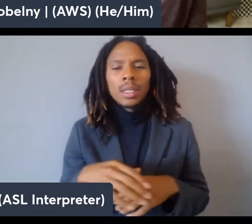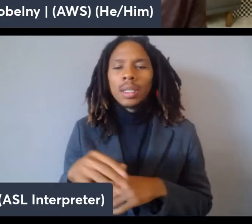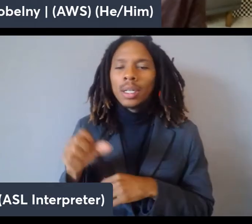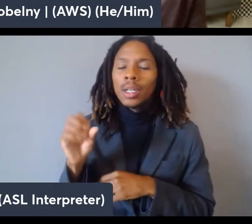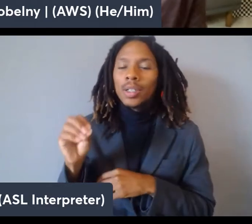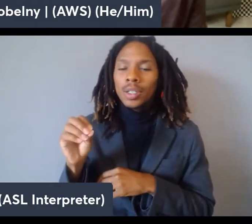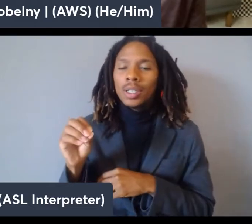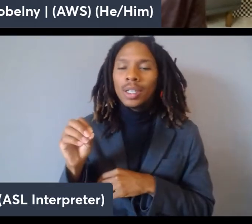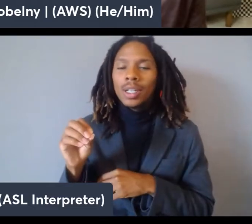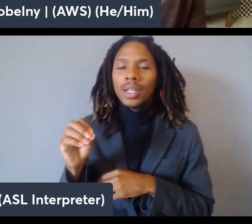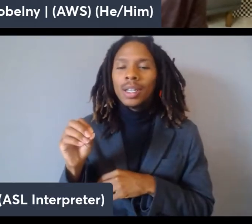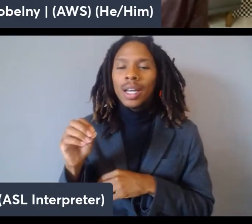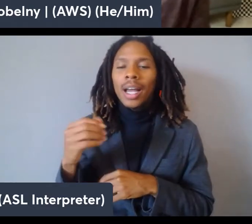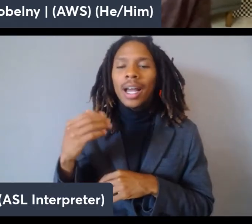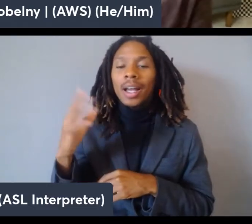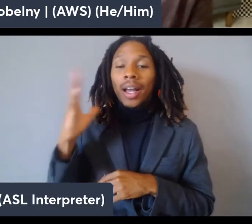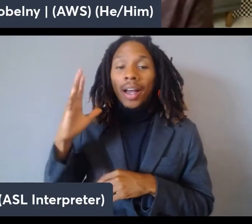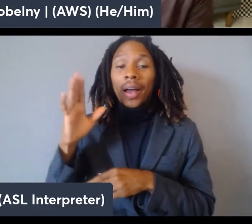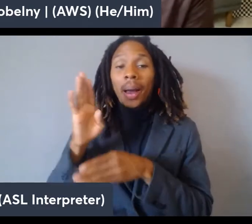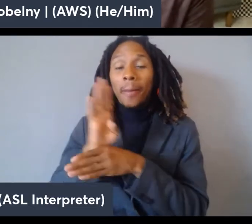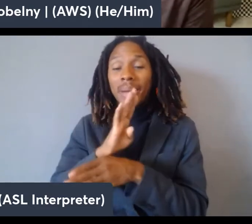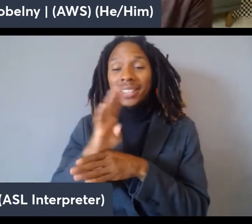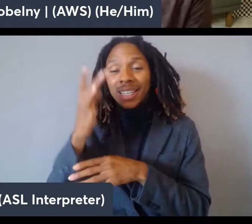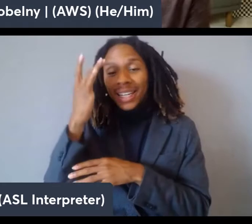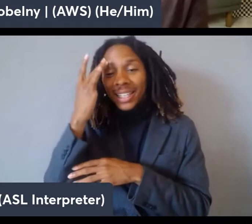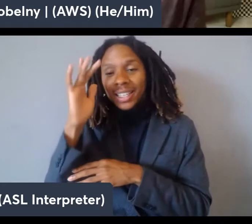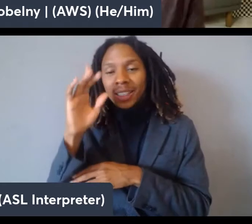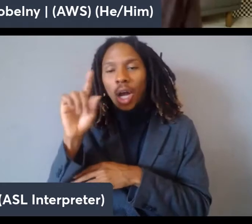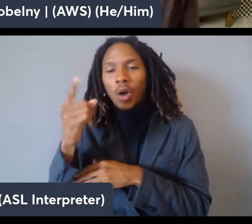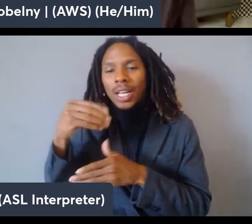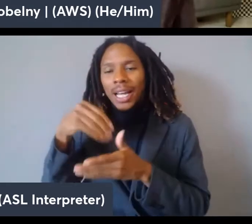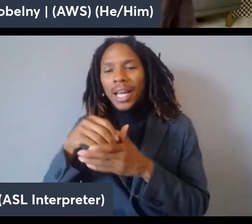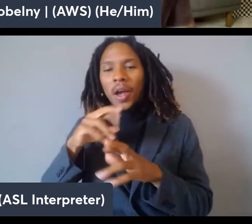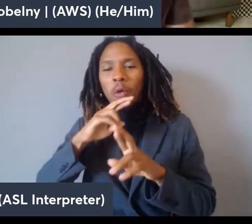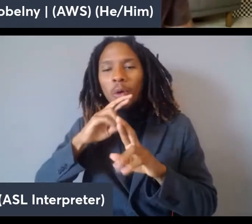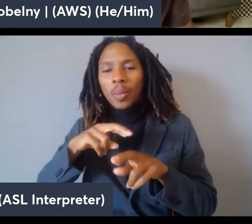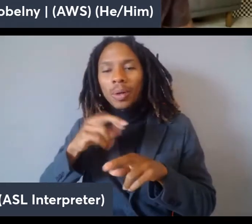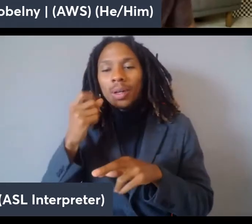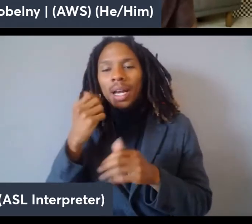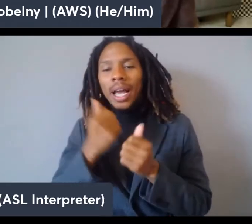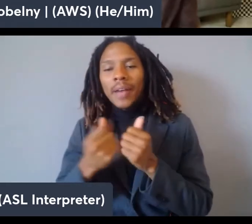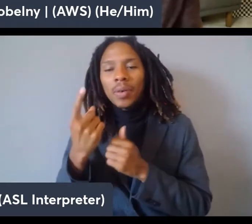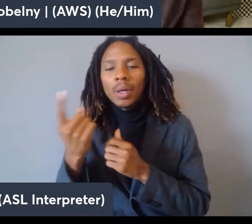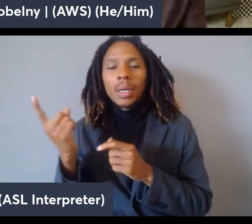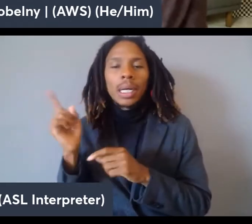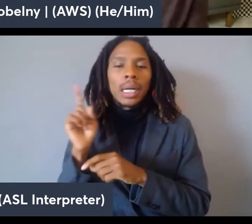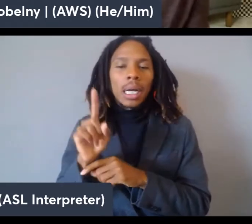business intelligence was only in the reports, where everyone would come and see the reports